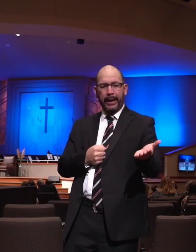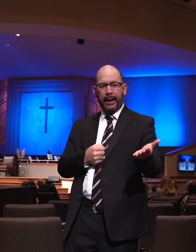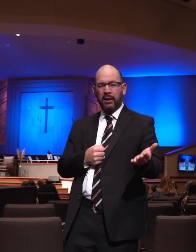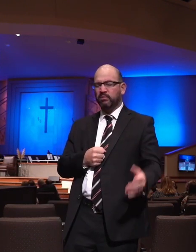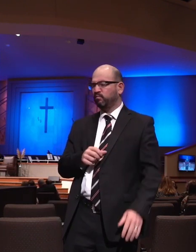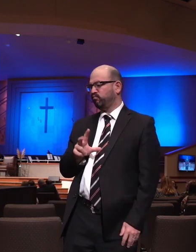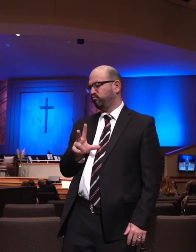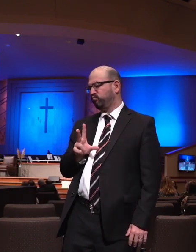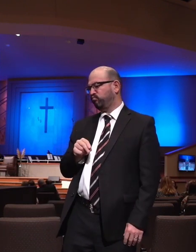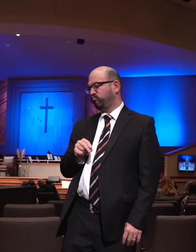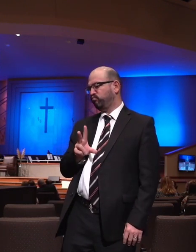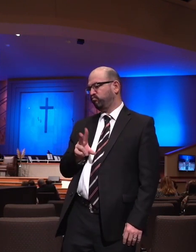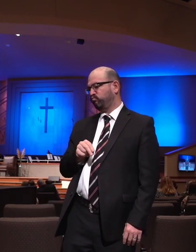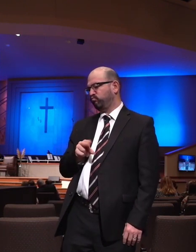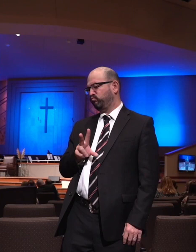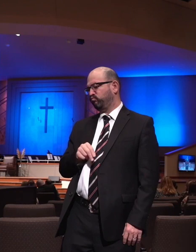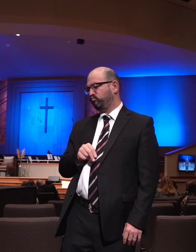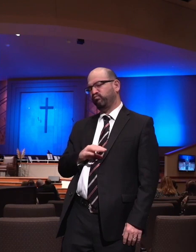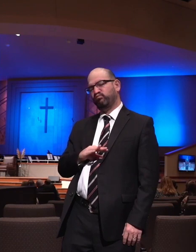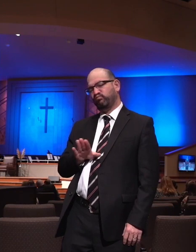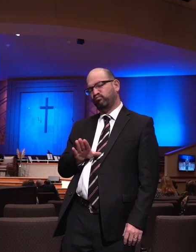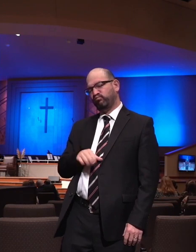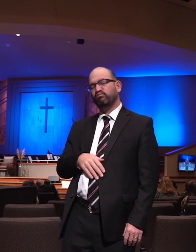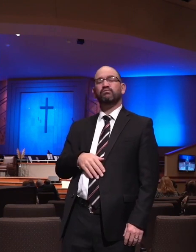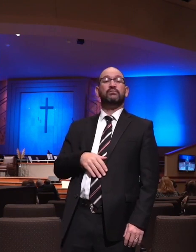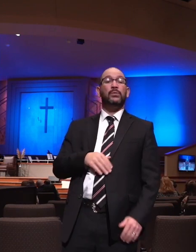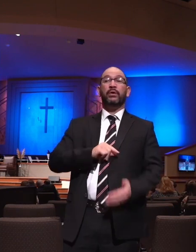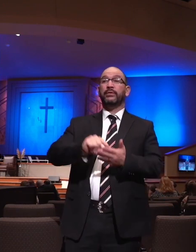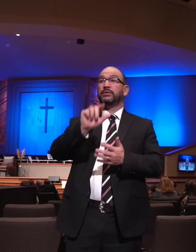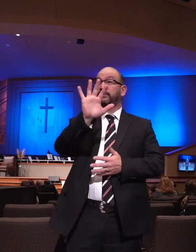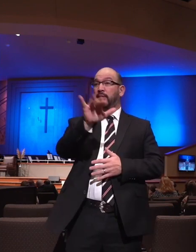that already but let's just confirm that all right let's look down to verse 5